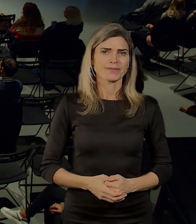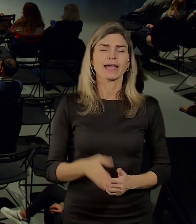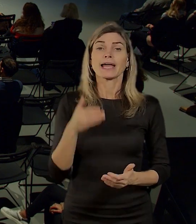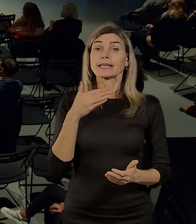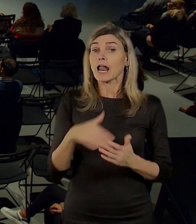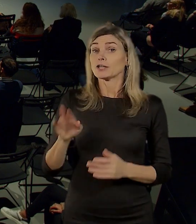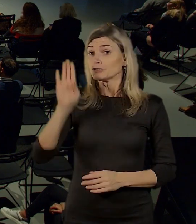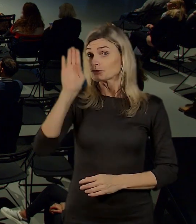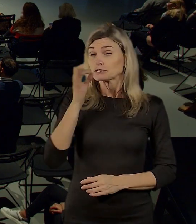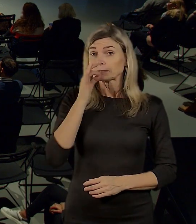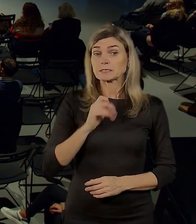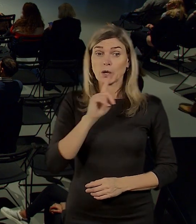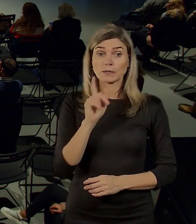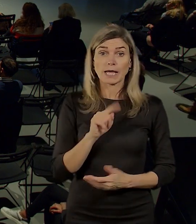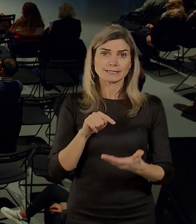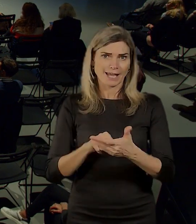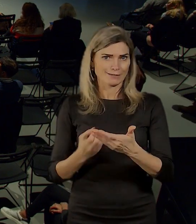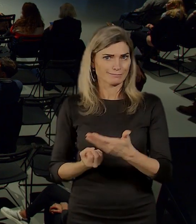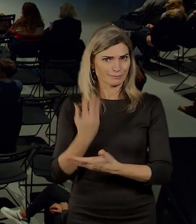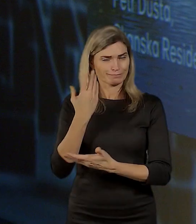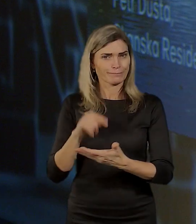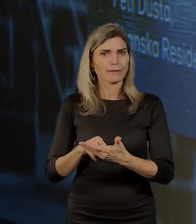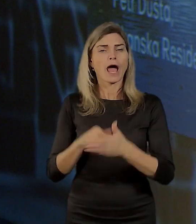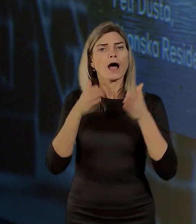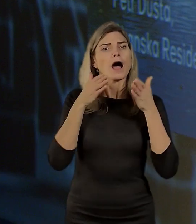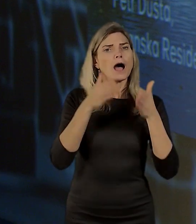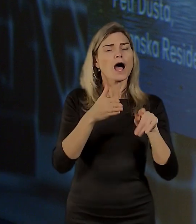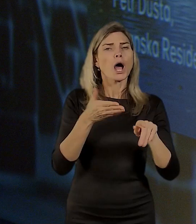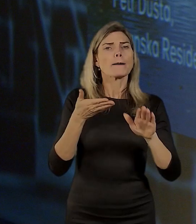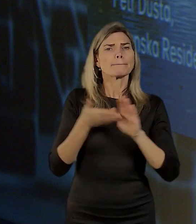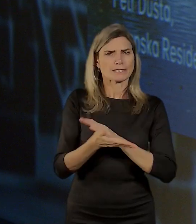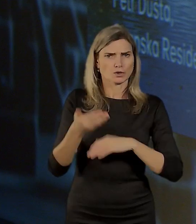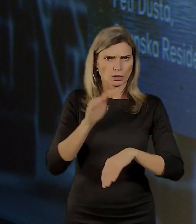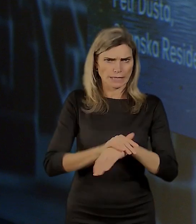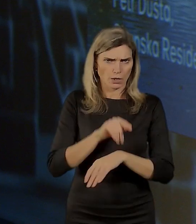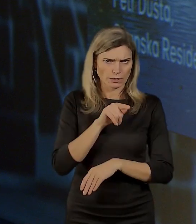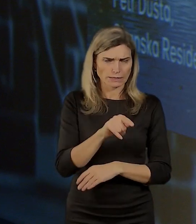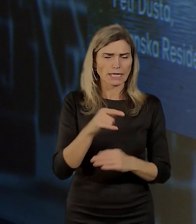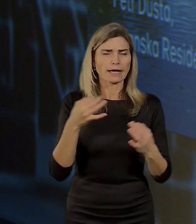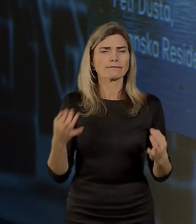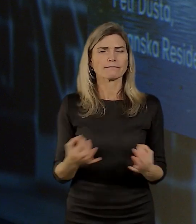that long-time residents or new immigrants are usually worried about, who are waiting for